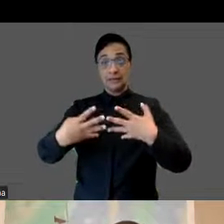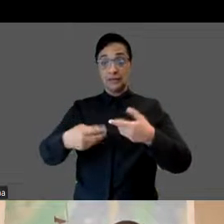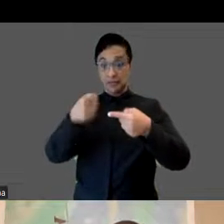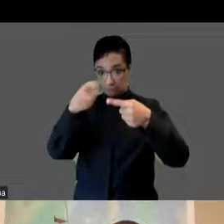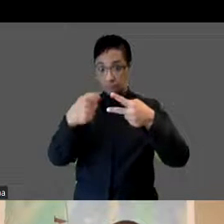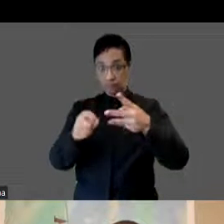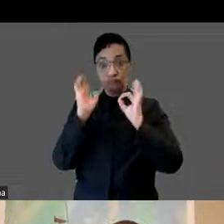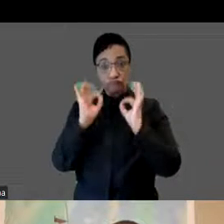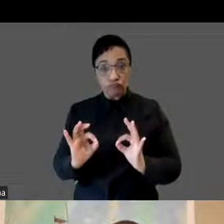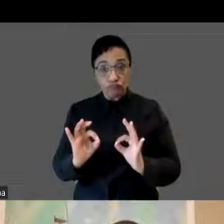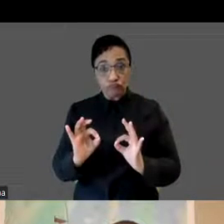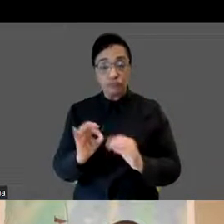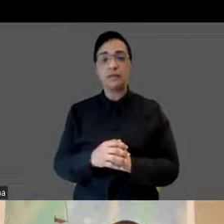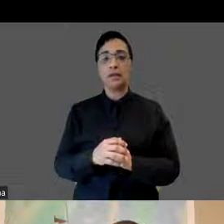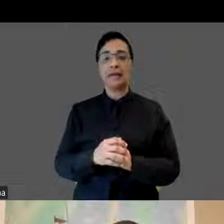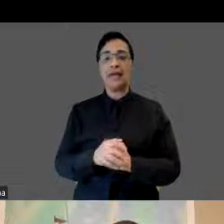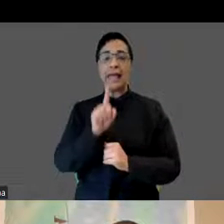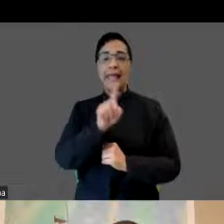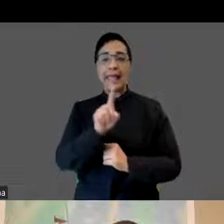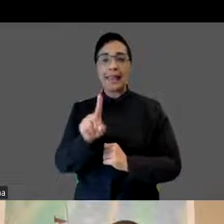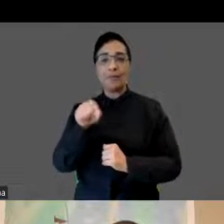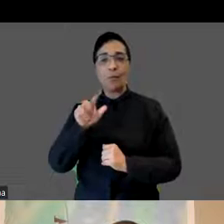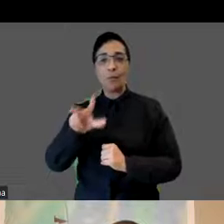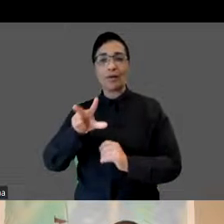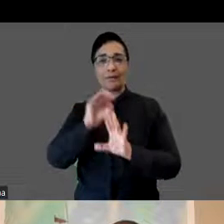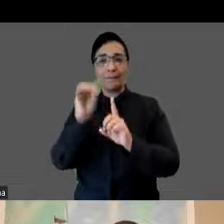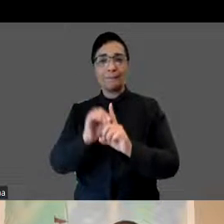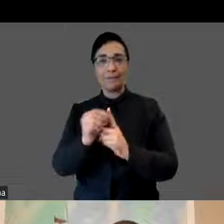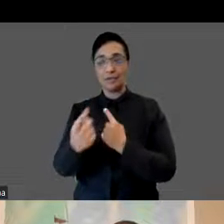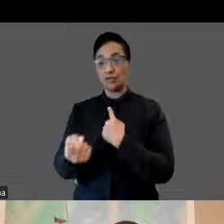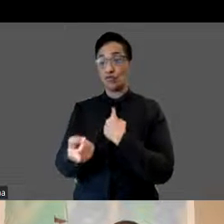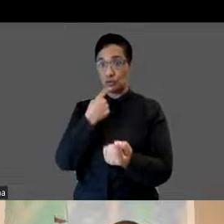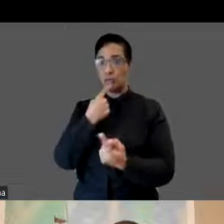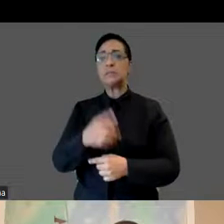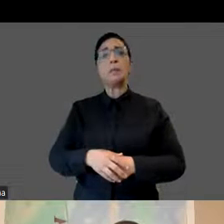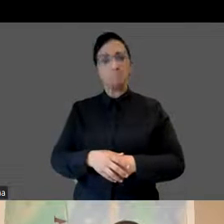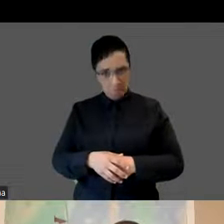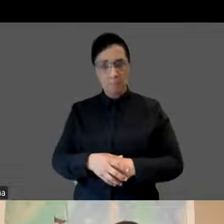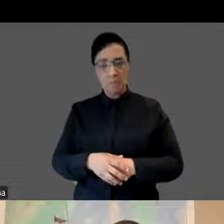Only 11.8% of the responses reported that available data provides them accurate information